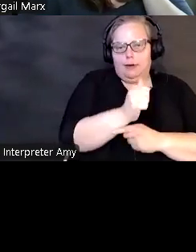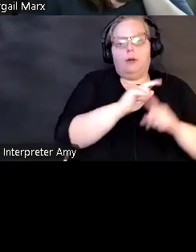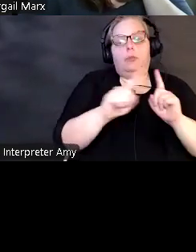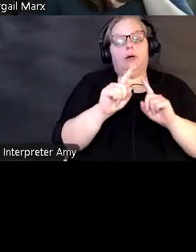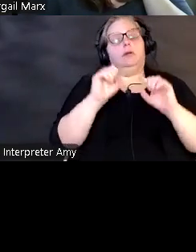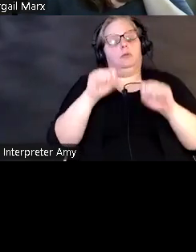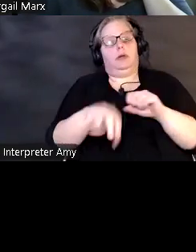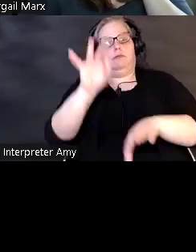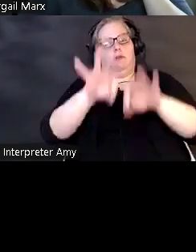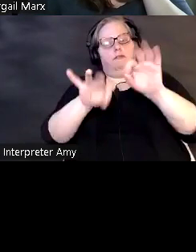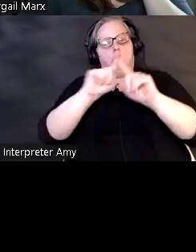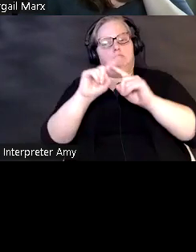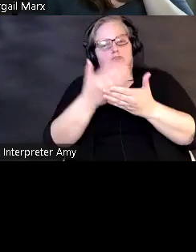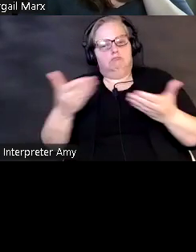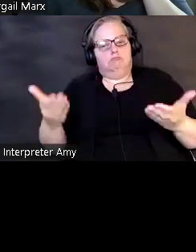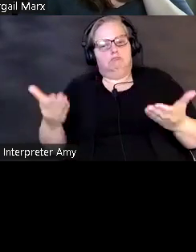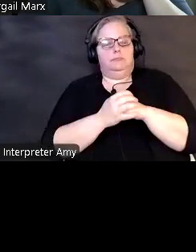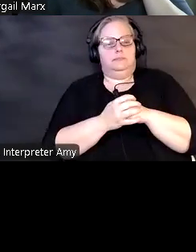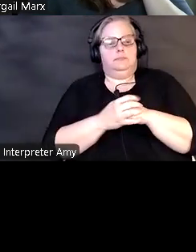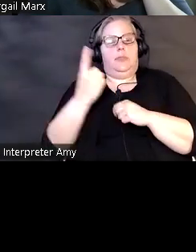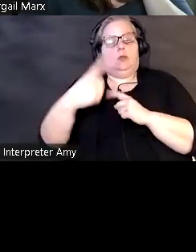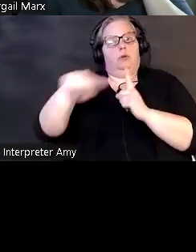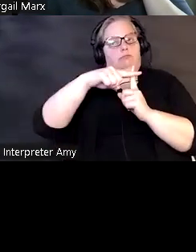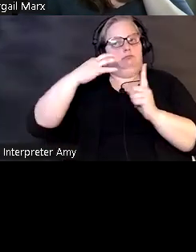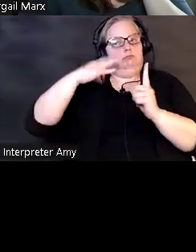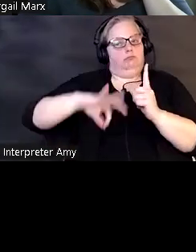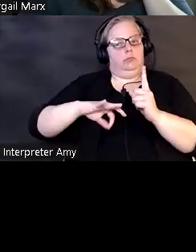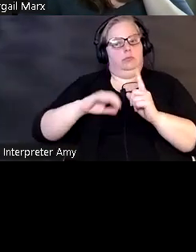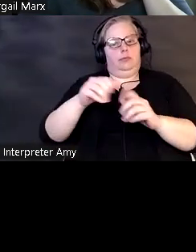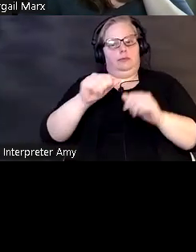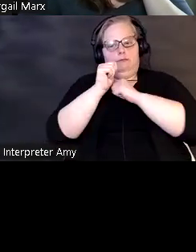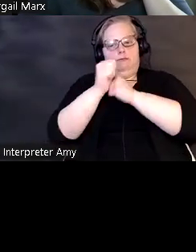those resources, but that is the benefit of going with a dedicated communication system,